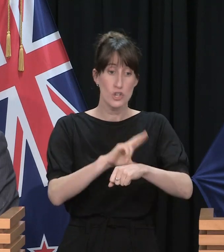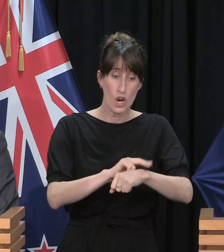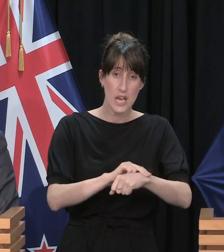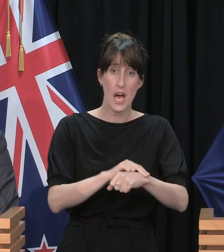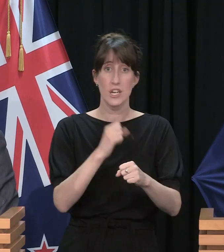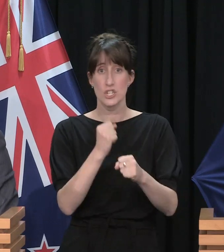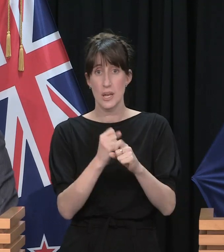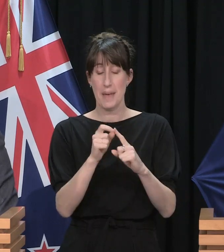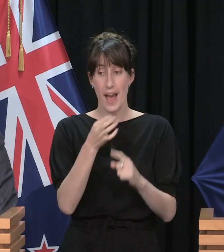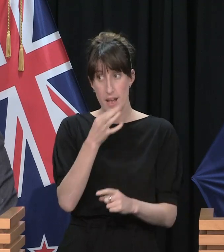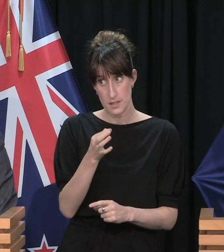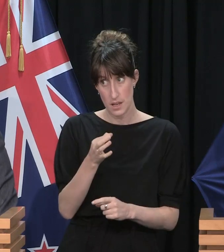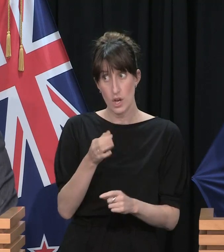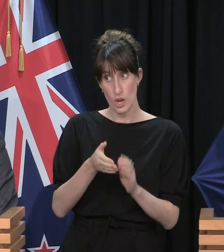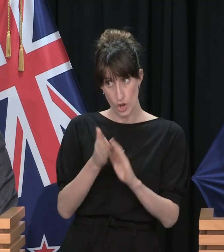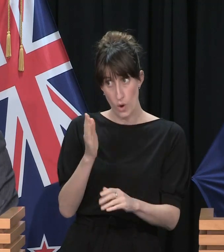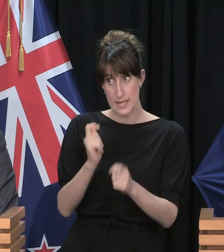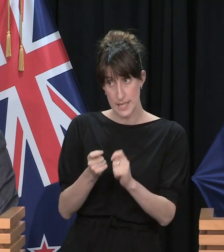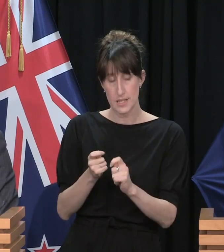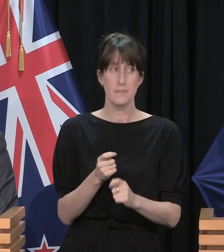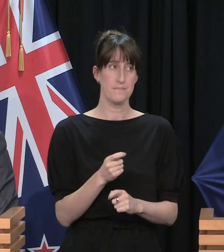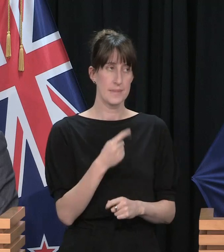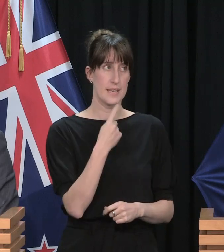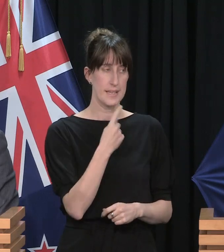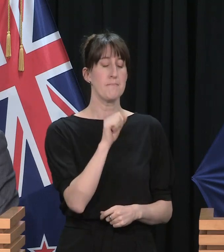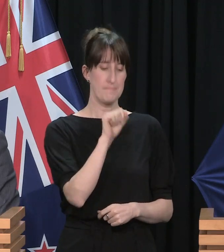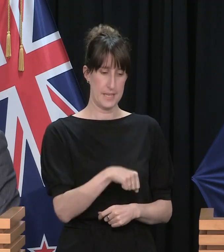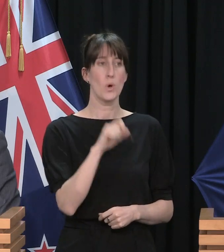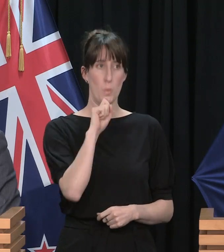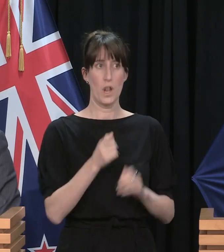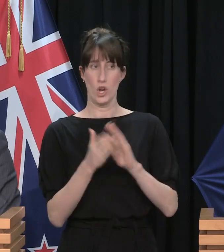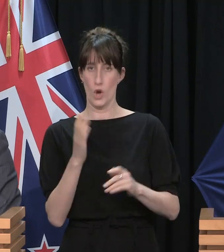If your GP or your doctor asks